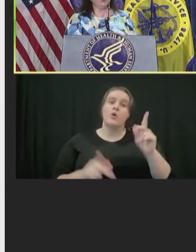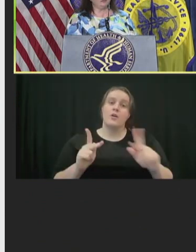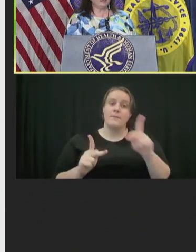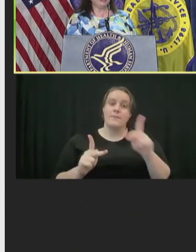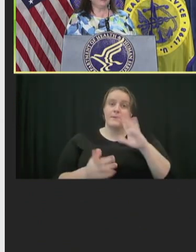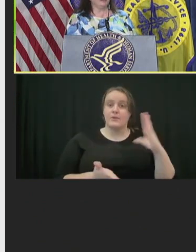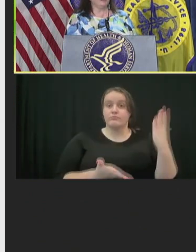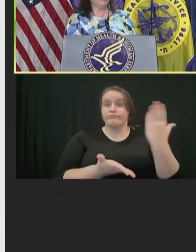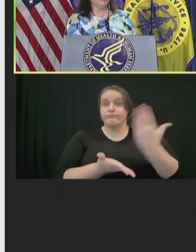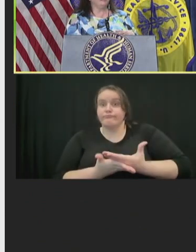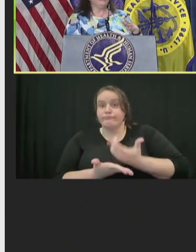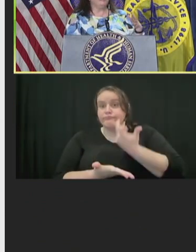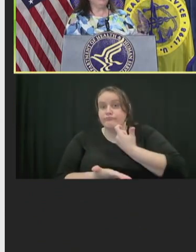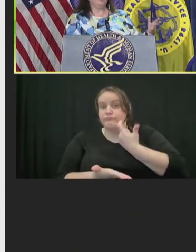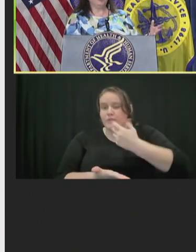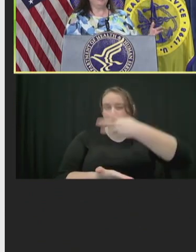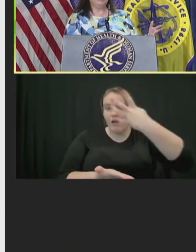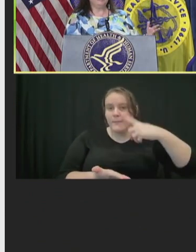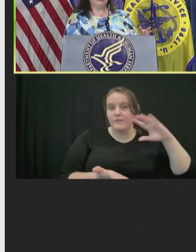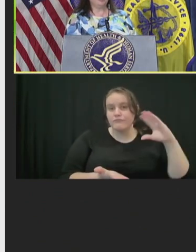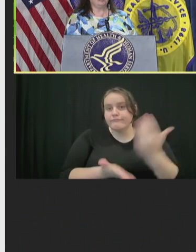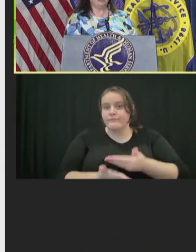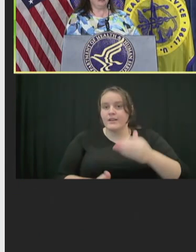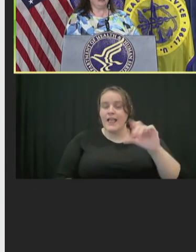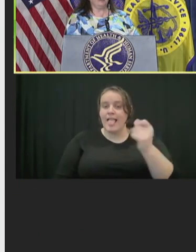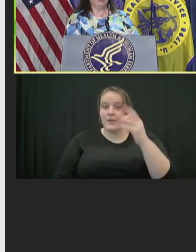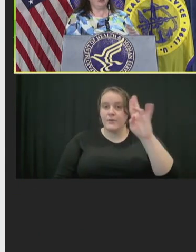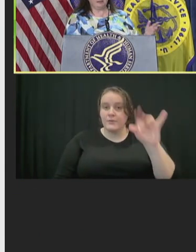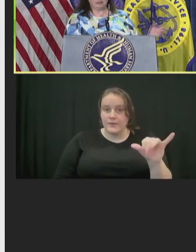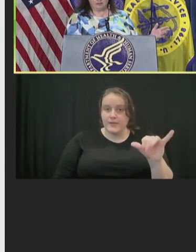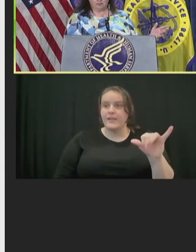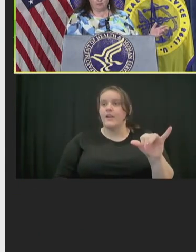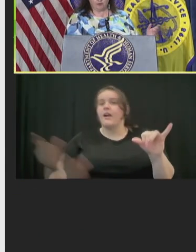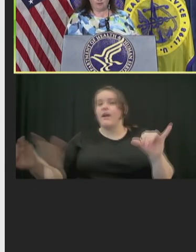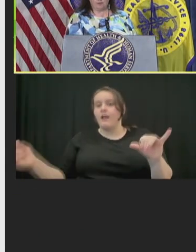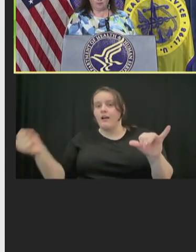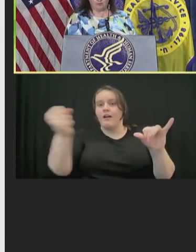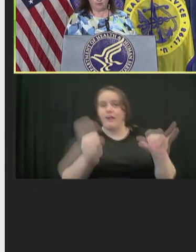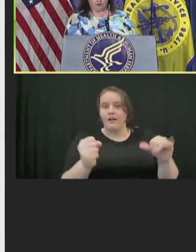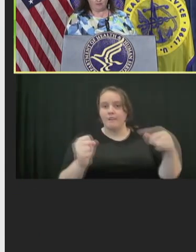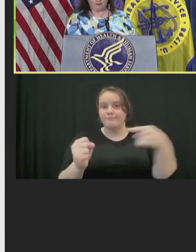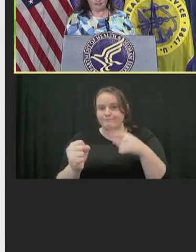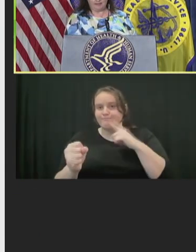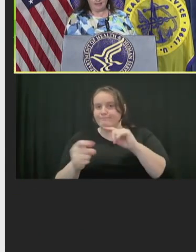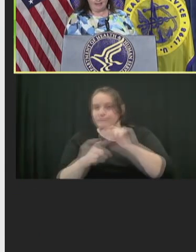successful in Calgary that the province actually expanded the program throughout the province.